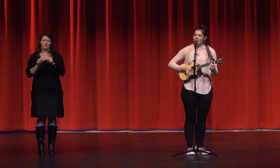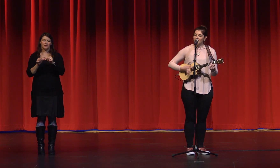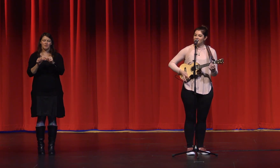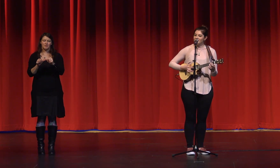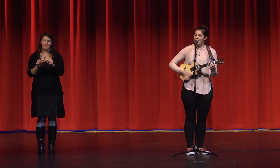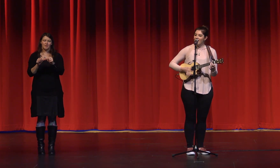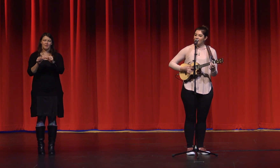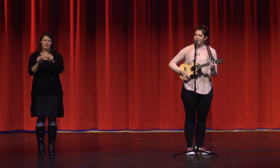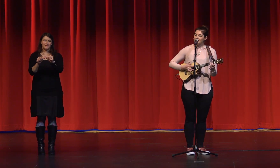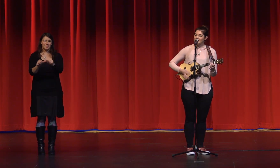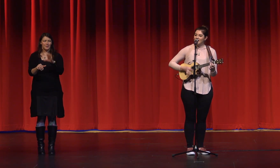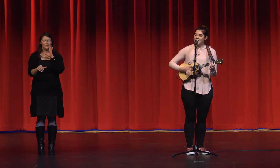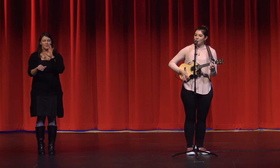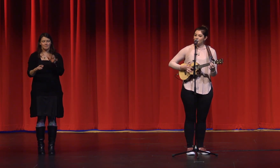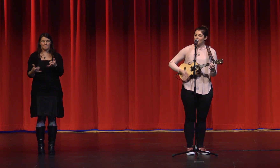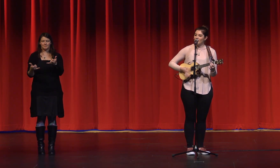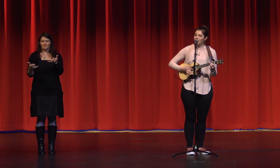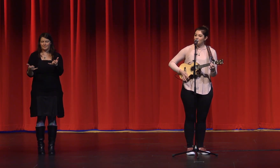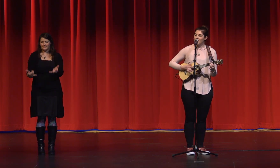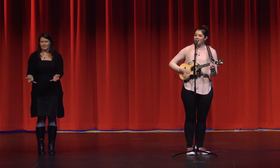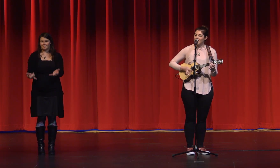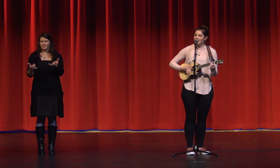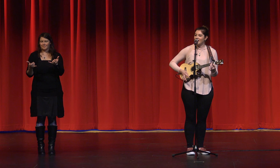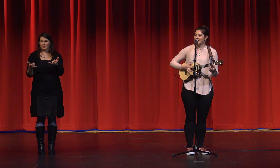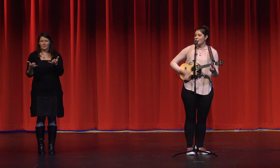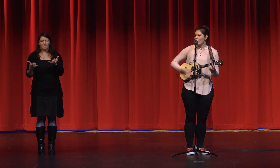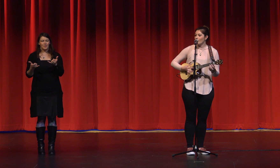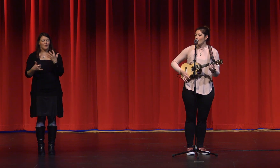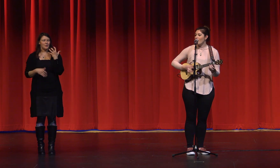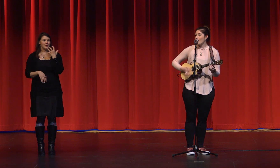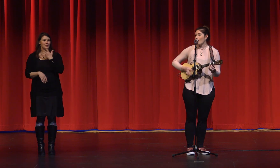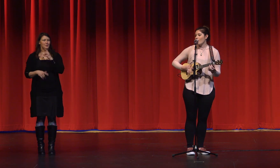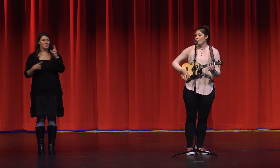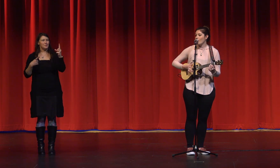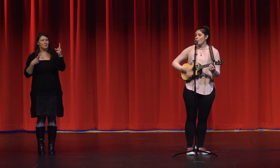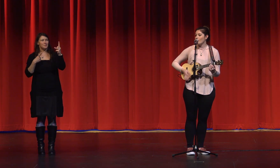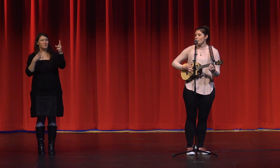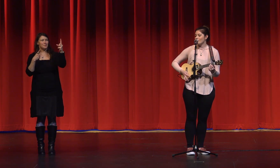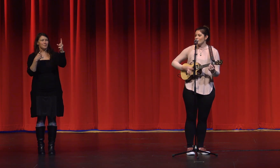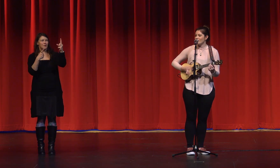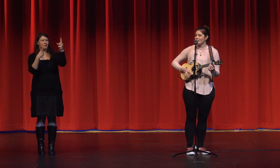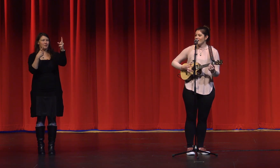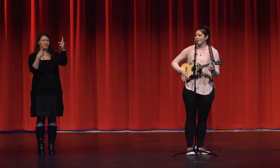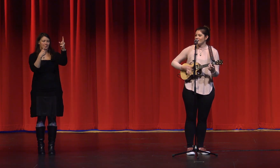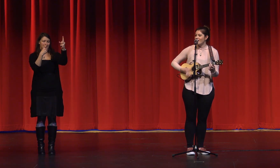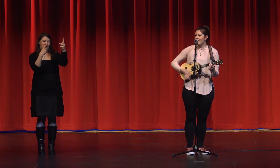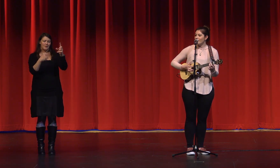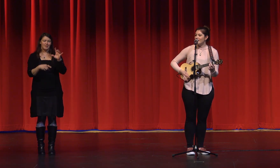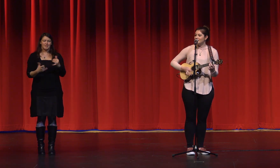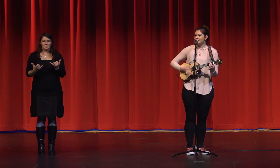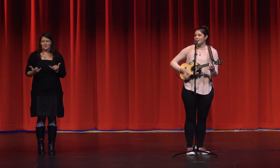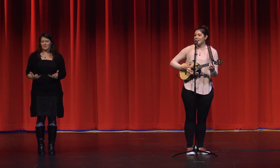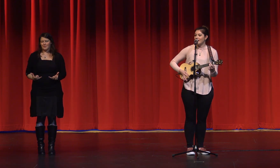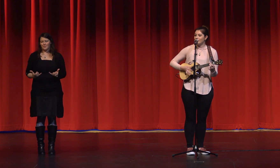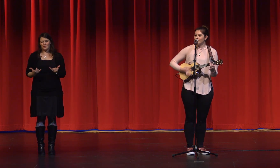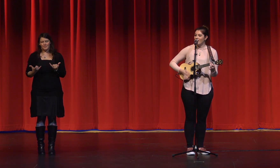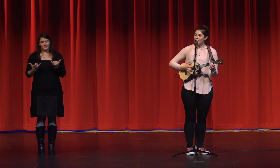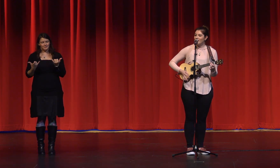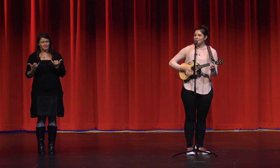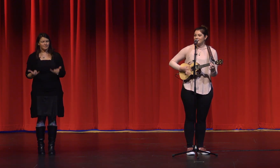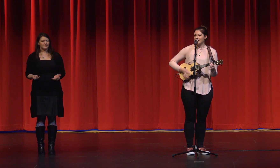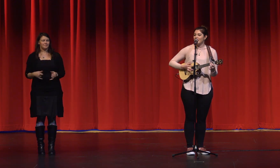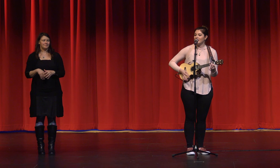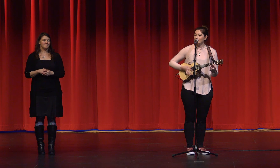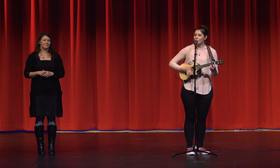This time I'm gonna make it. Whoah oh oh, I'm running. This time, this time